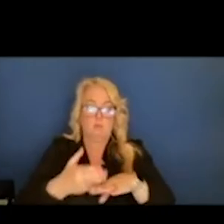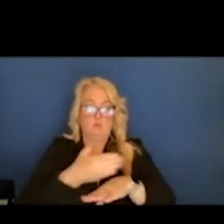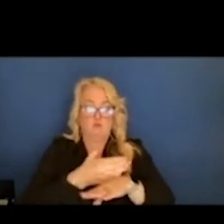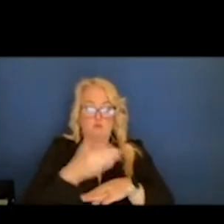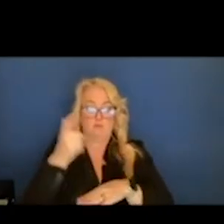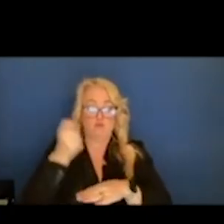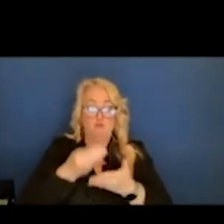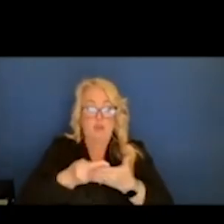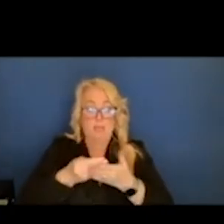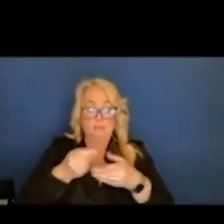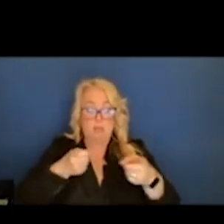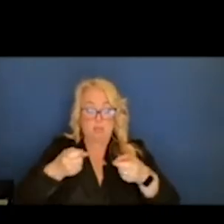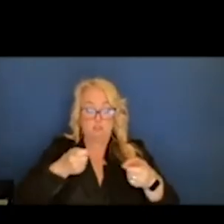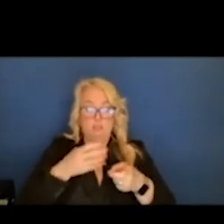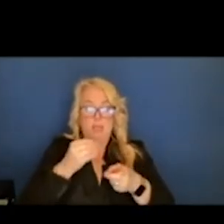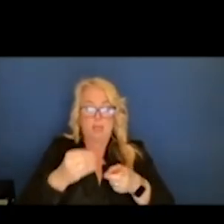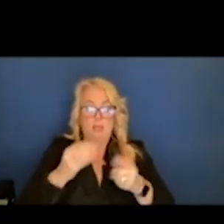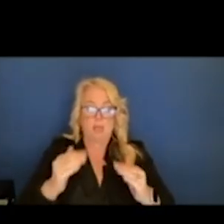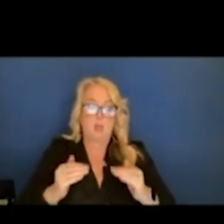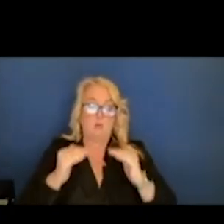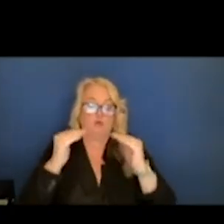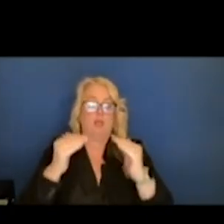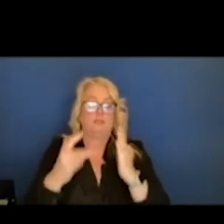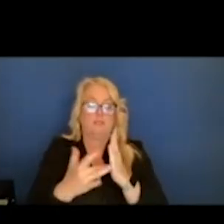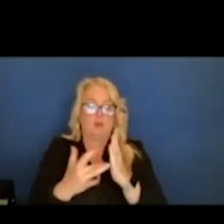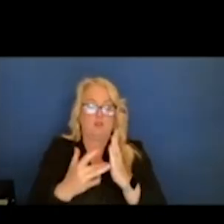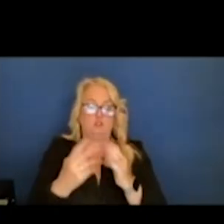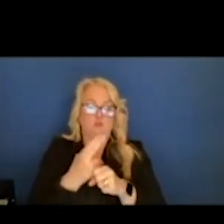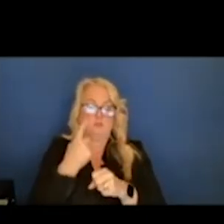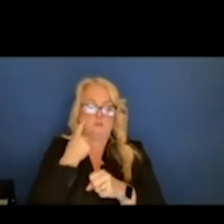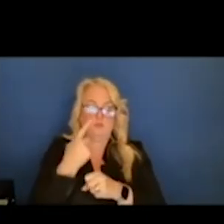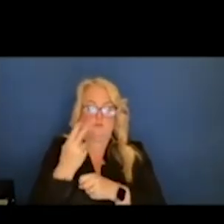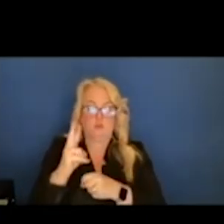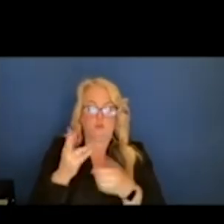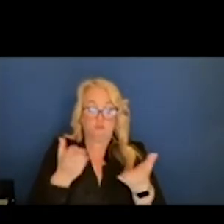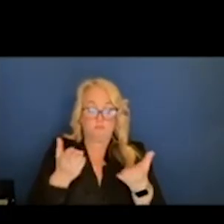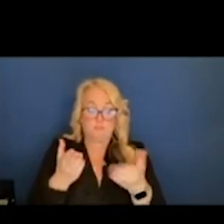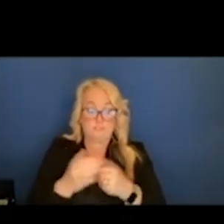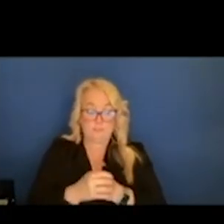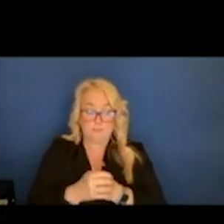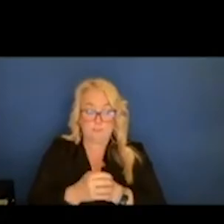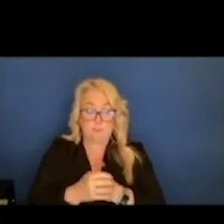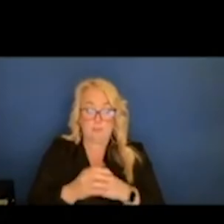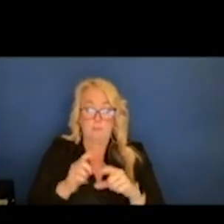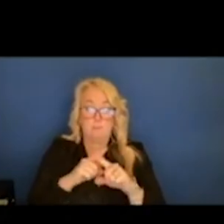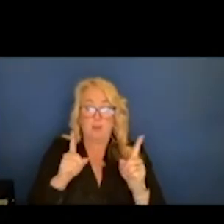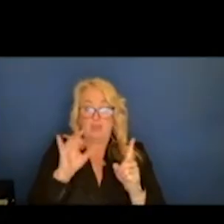how grants are managed, and upgrade technology used for vocational rehabilitation services.